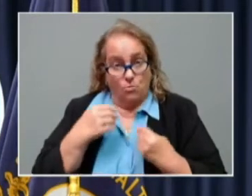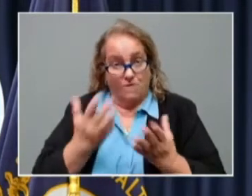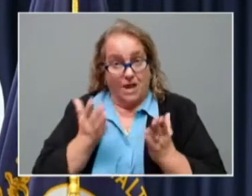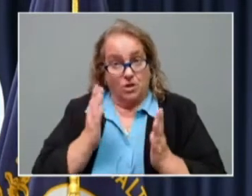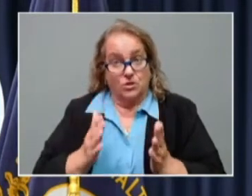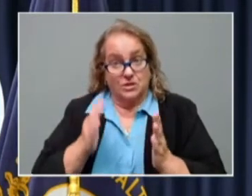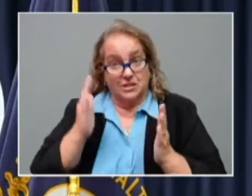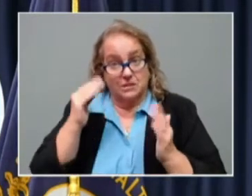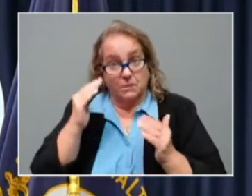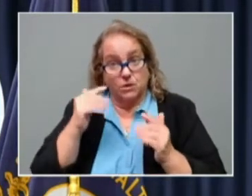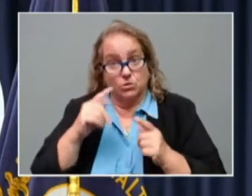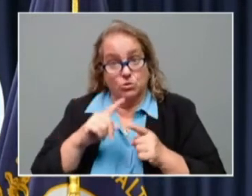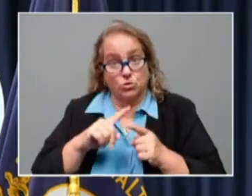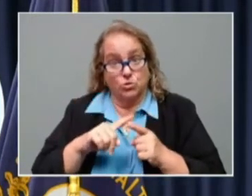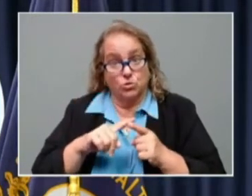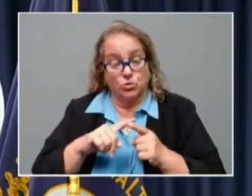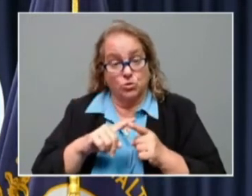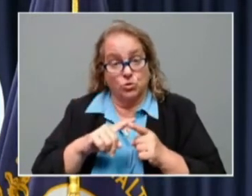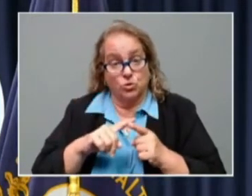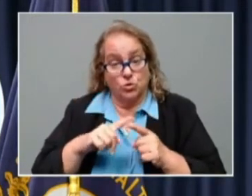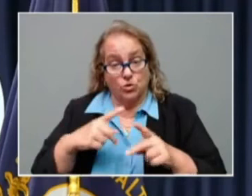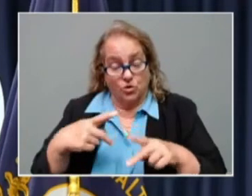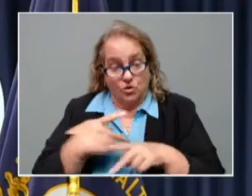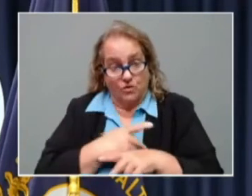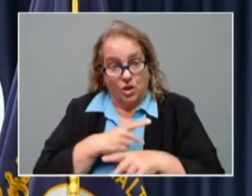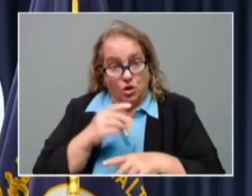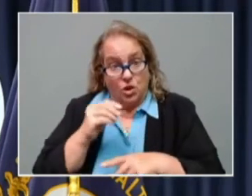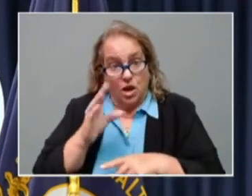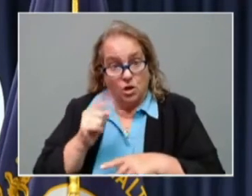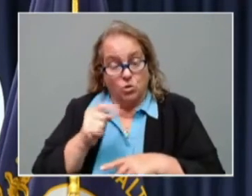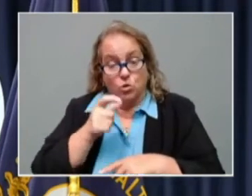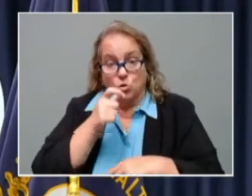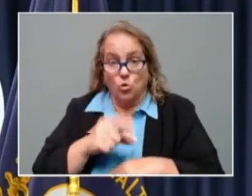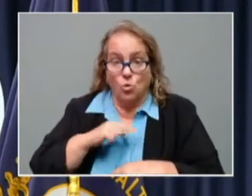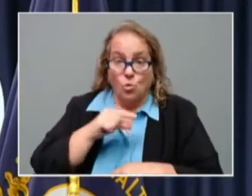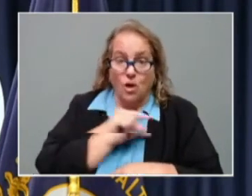right. Figure out who qualifies you go to